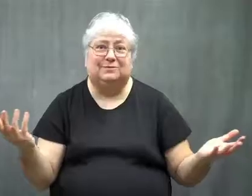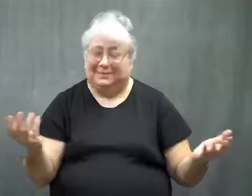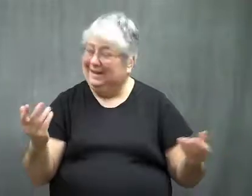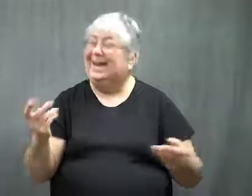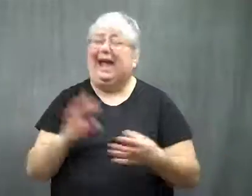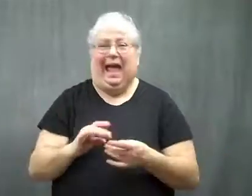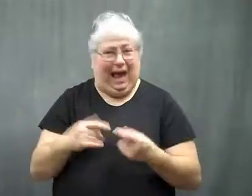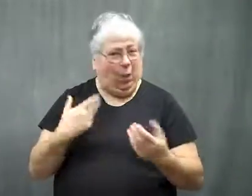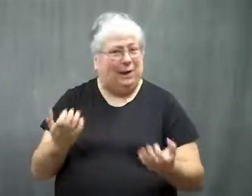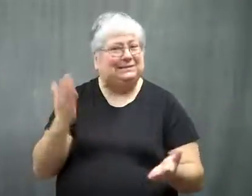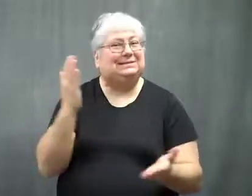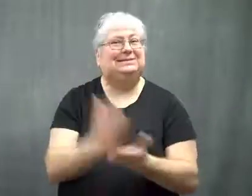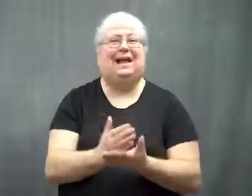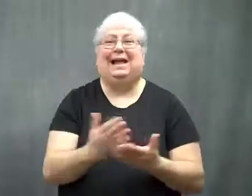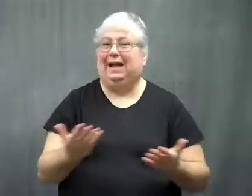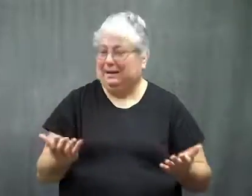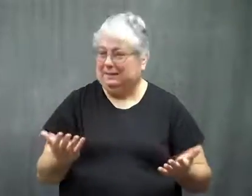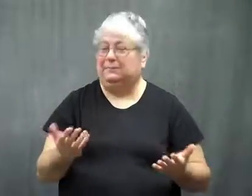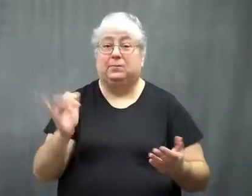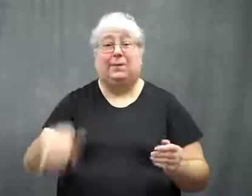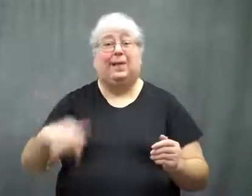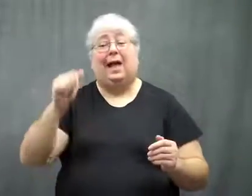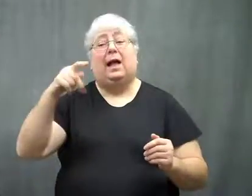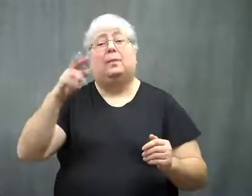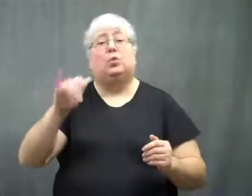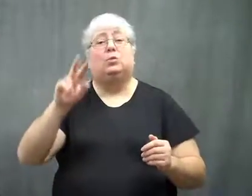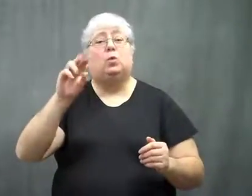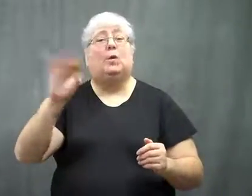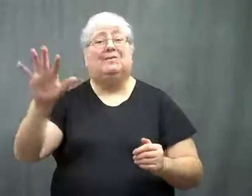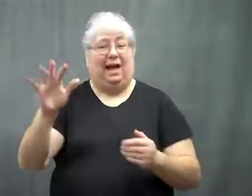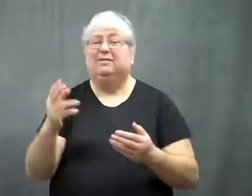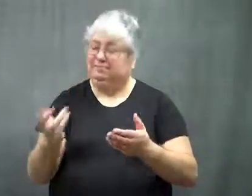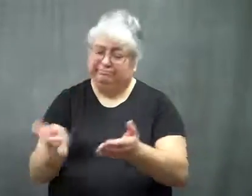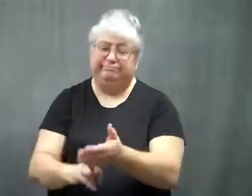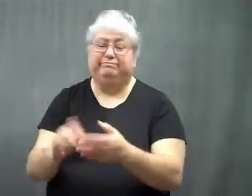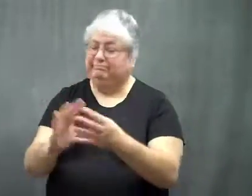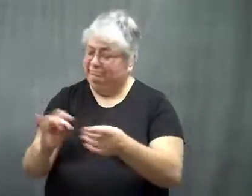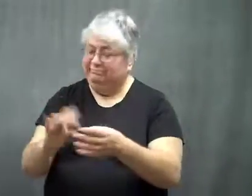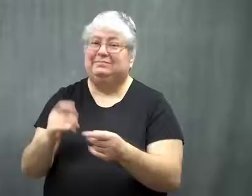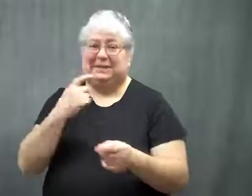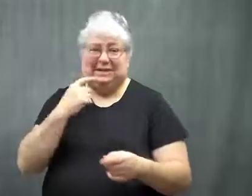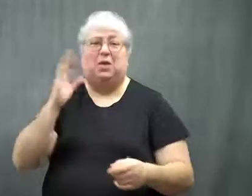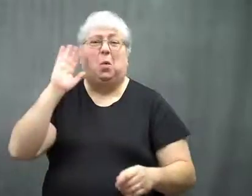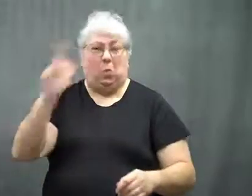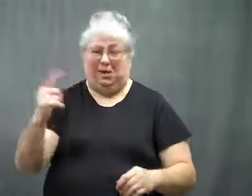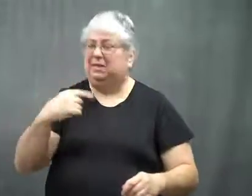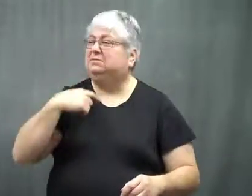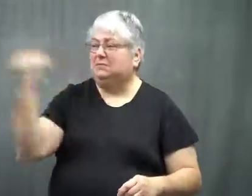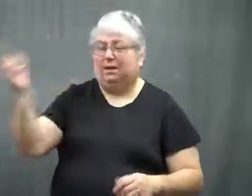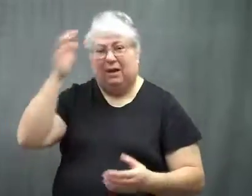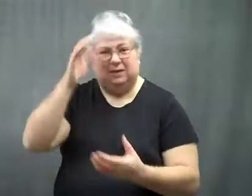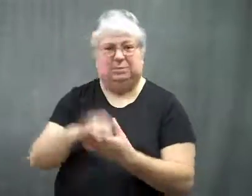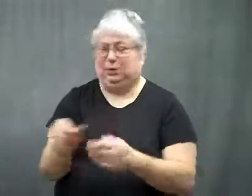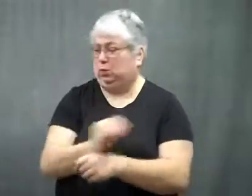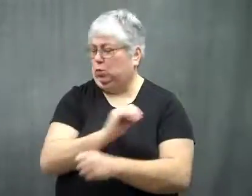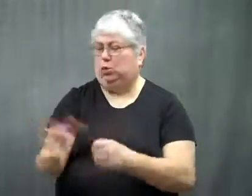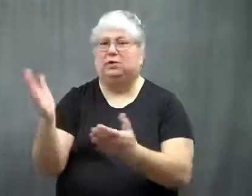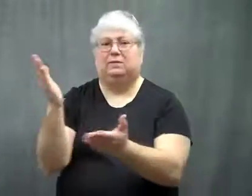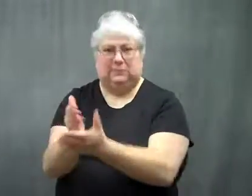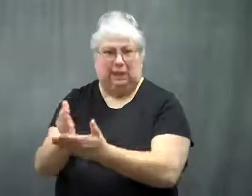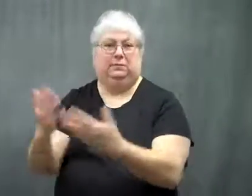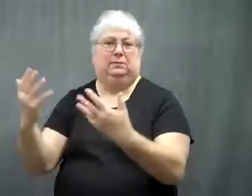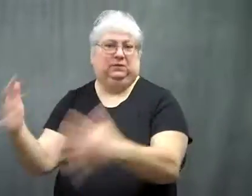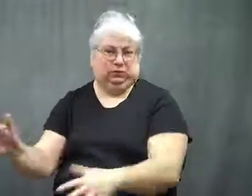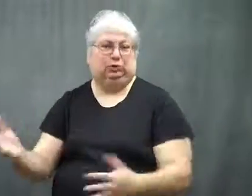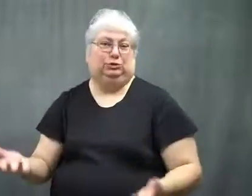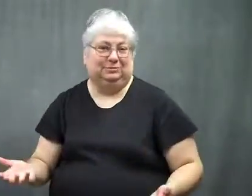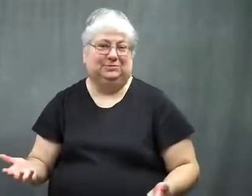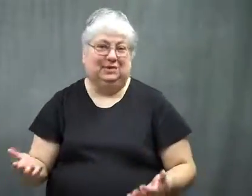She said she wanted it to stop,